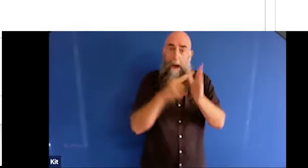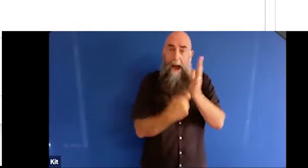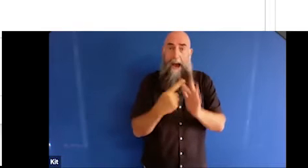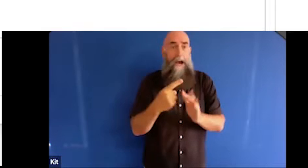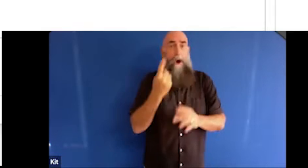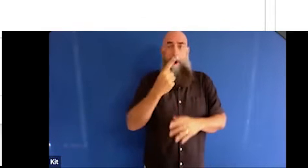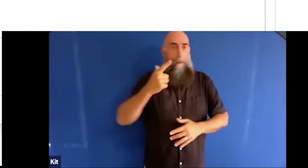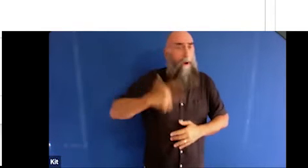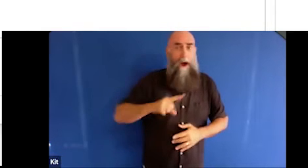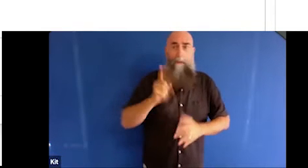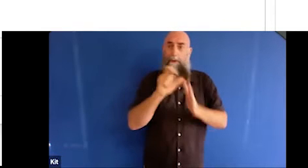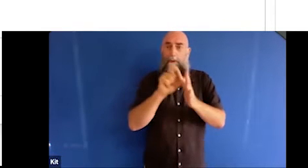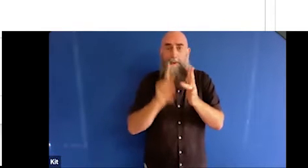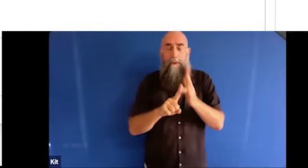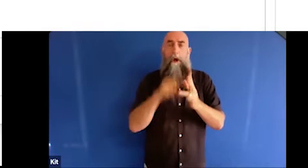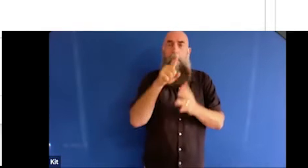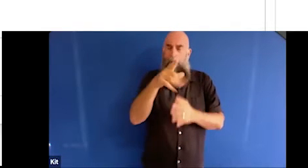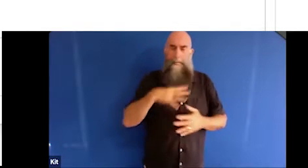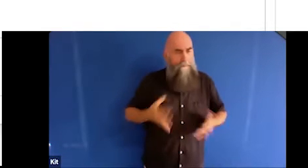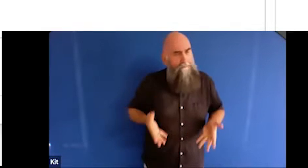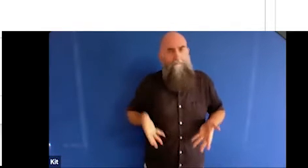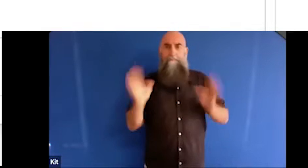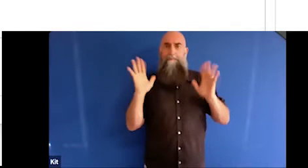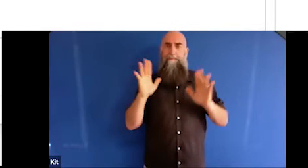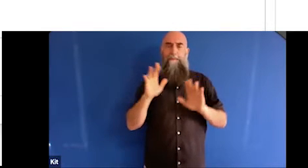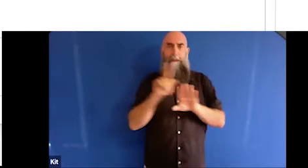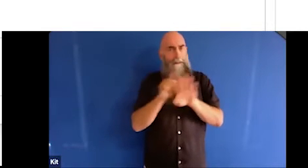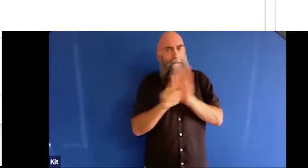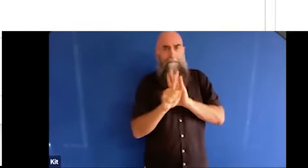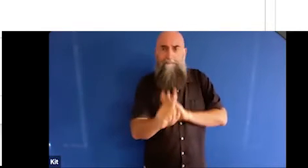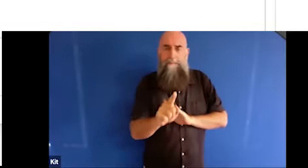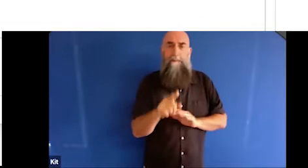you put your best foot forward and phone a friend,